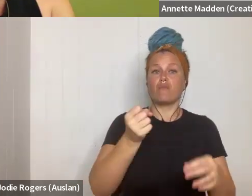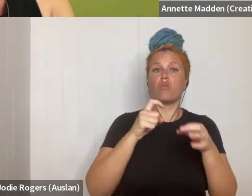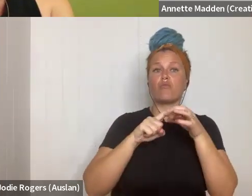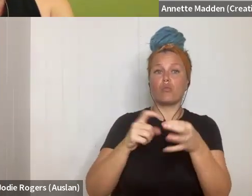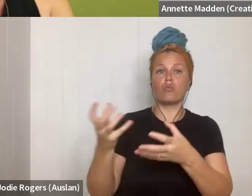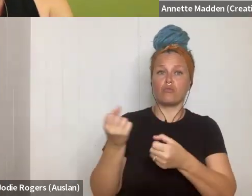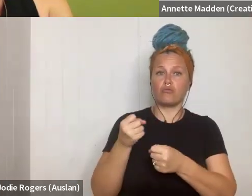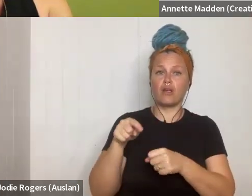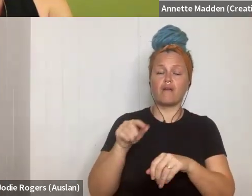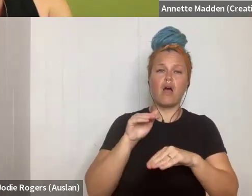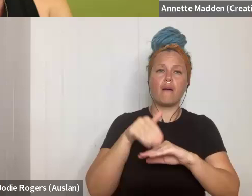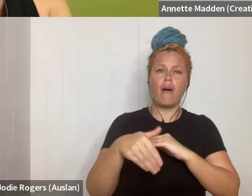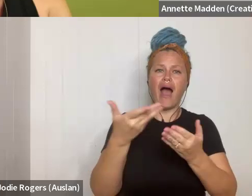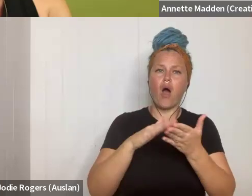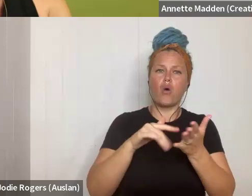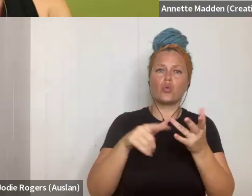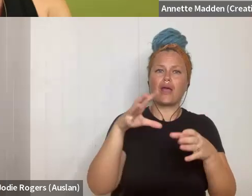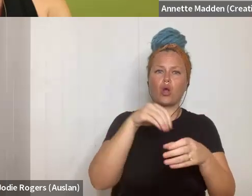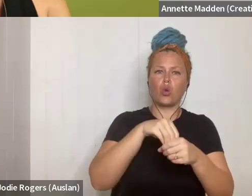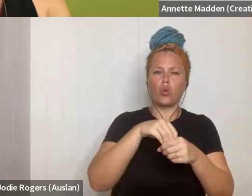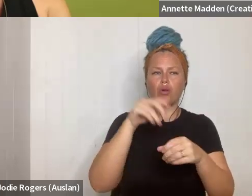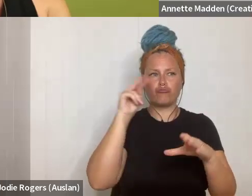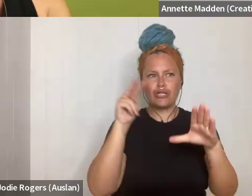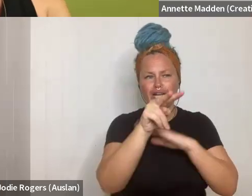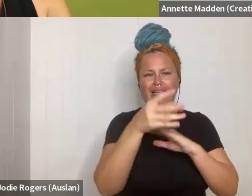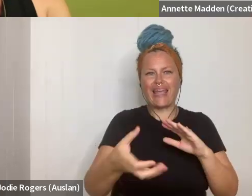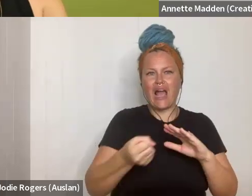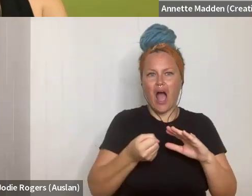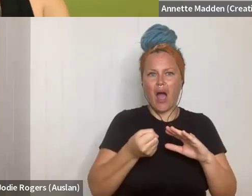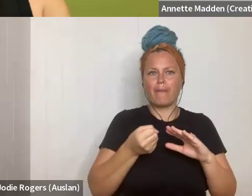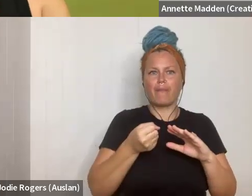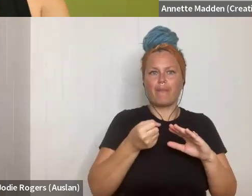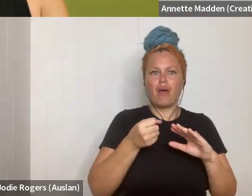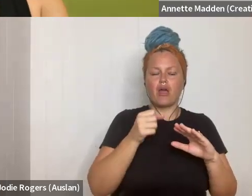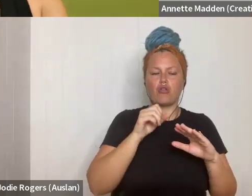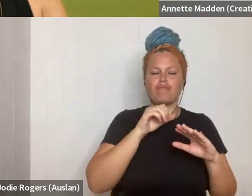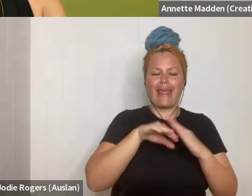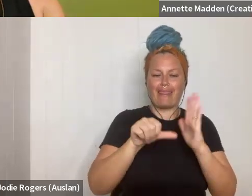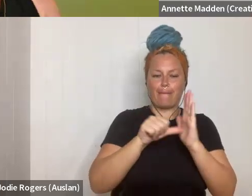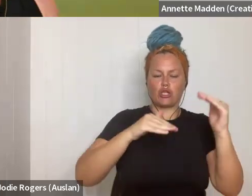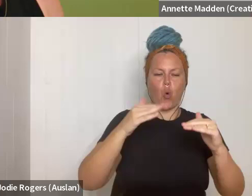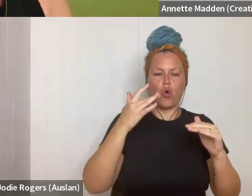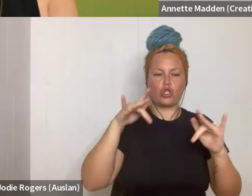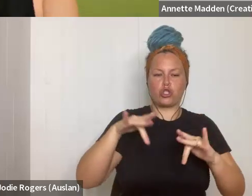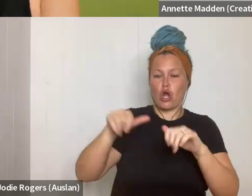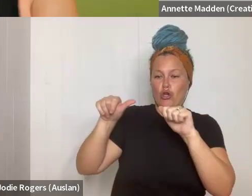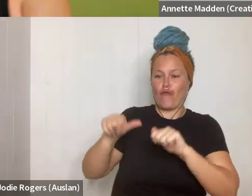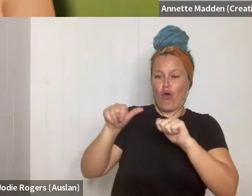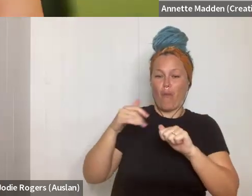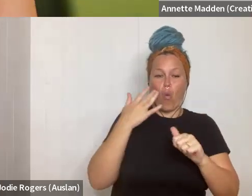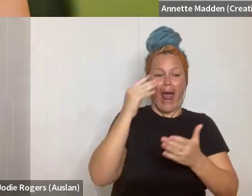how that has broader impact for the sector at large. >> We had a question come in about how to include projective income